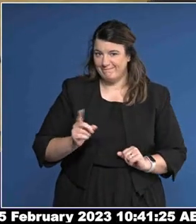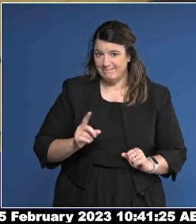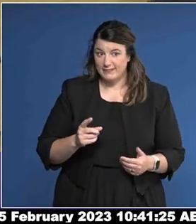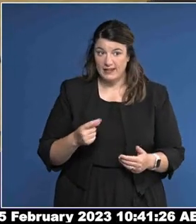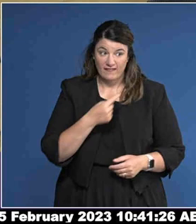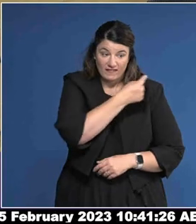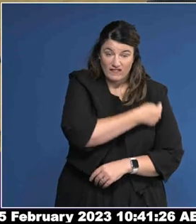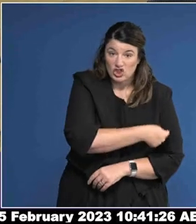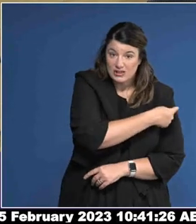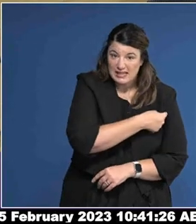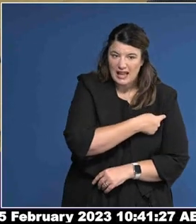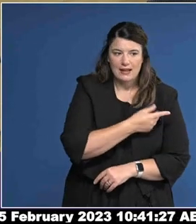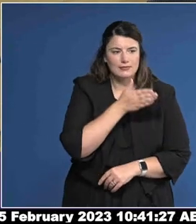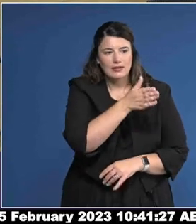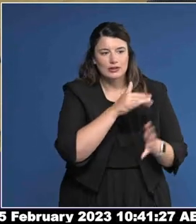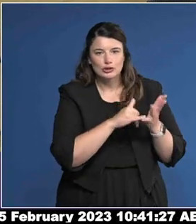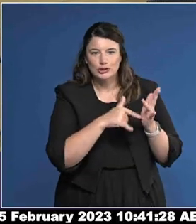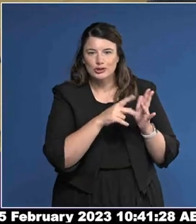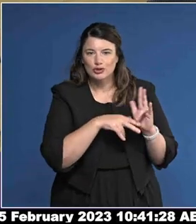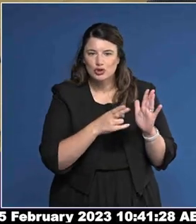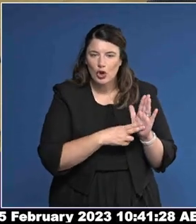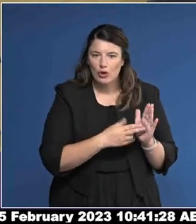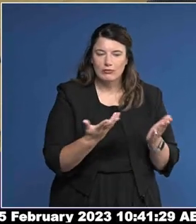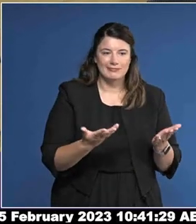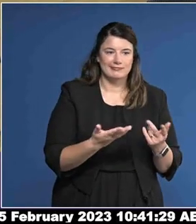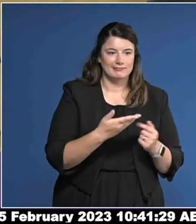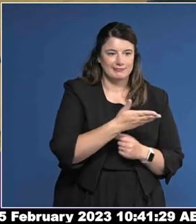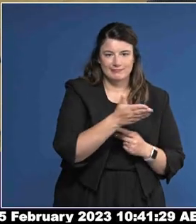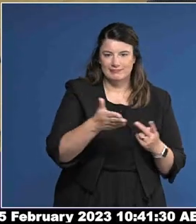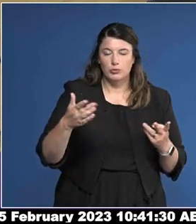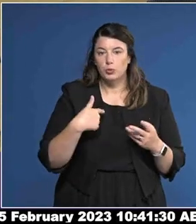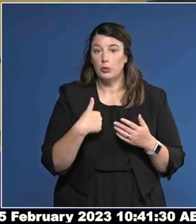use St John's. Yes, we generally go to - we have used RTOs before.